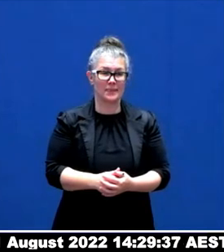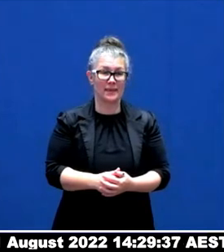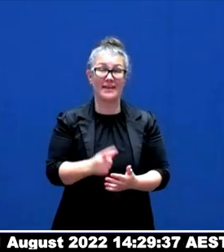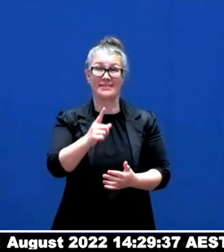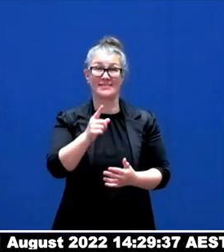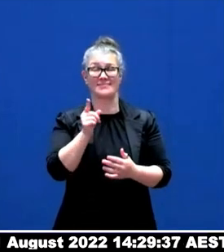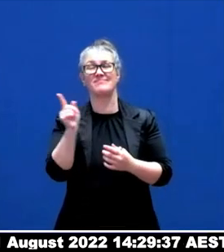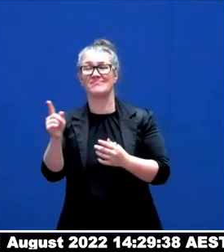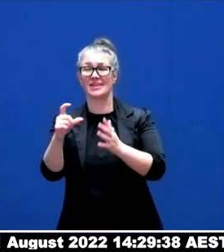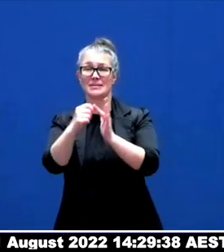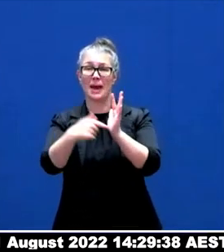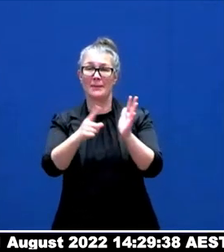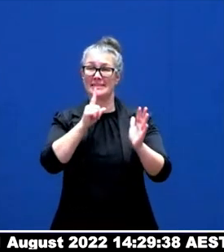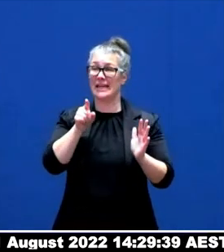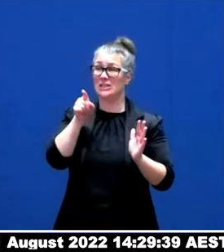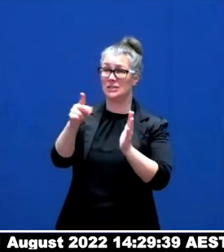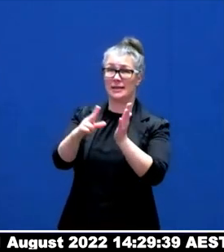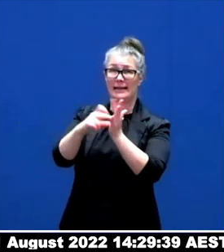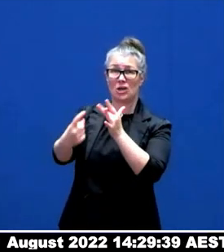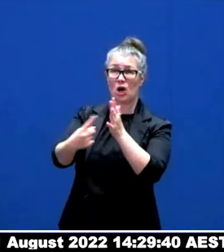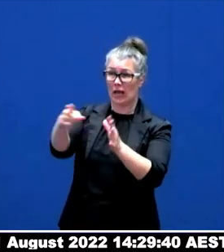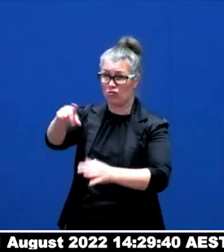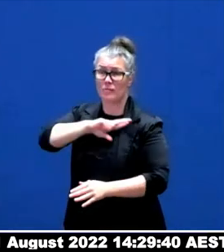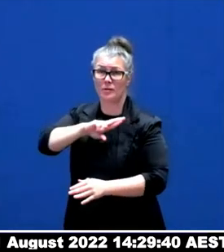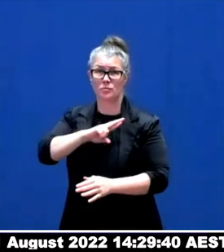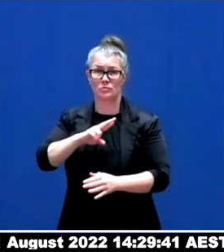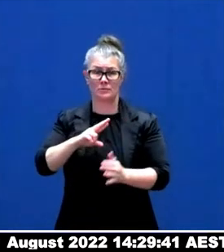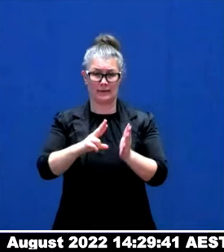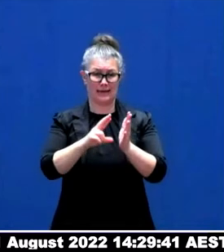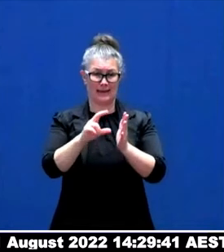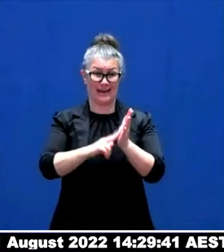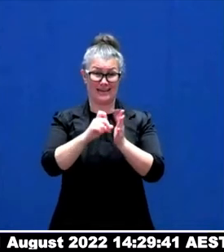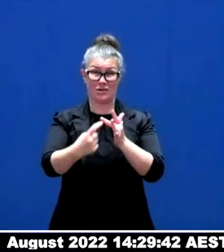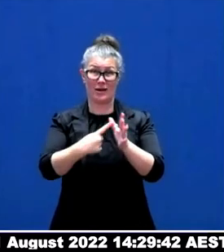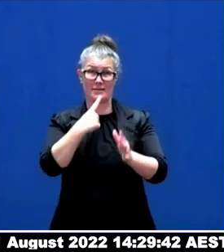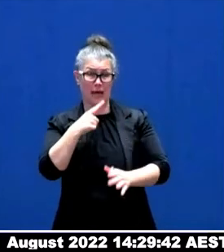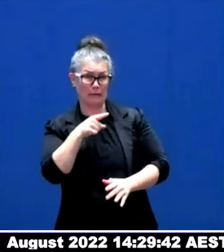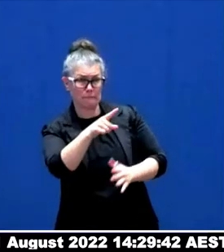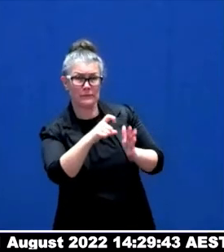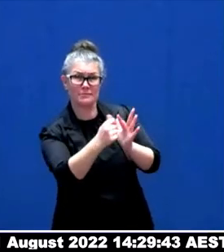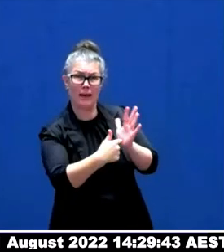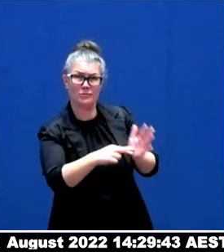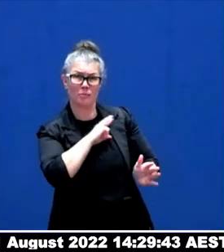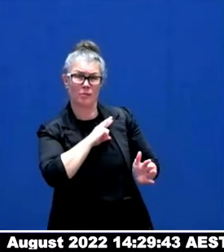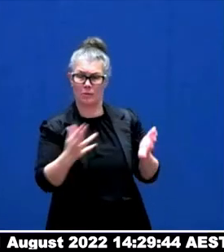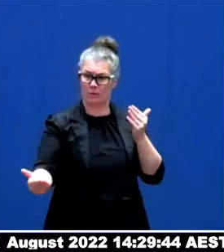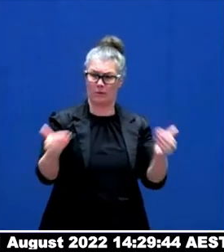As I say, in my practice, the APTOS is the guidance, and it says very clearly that the